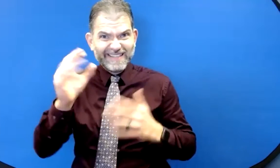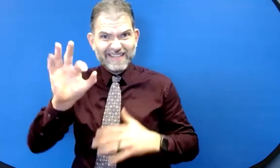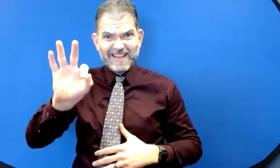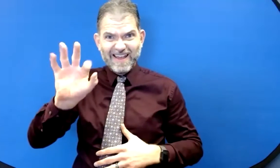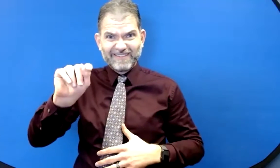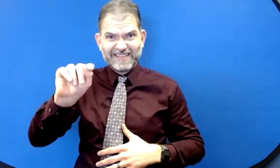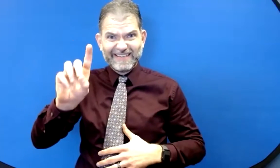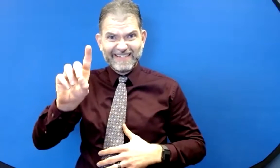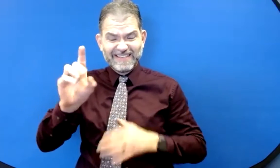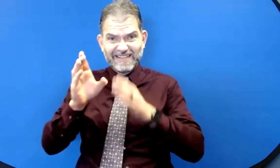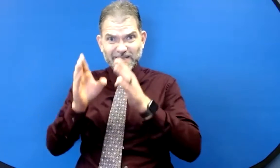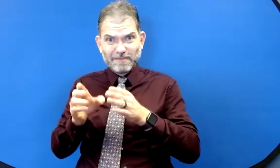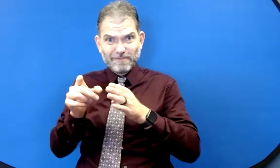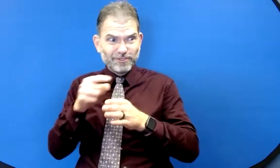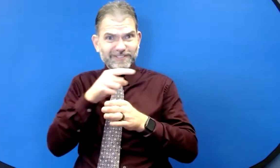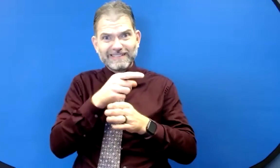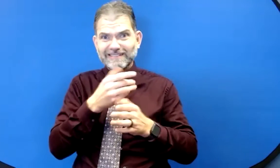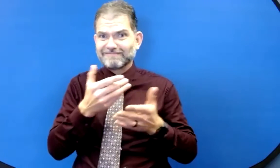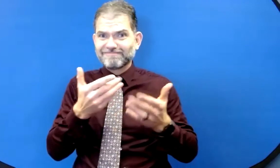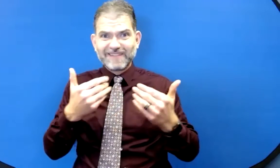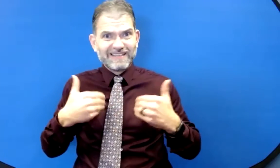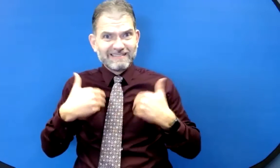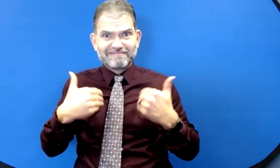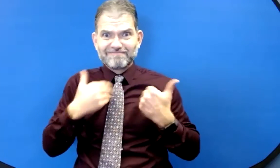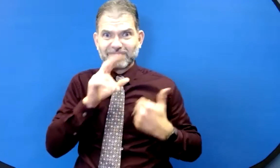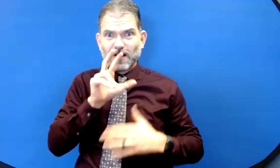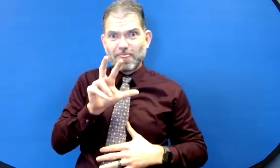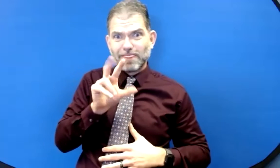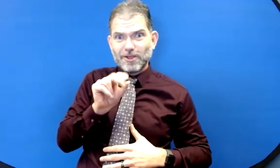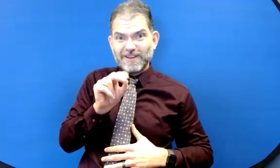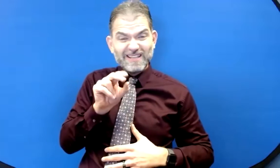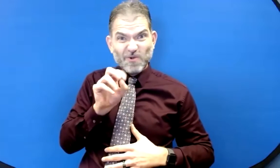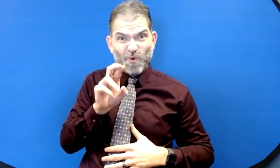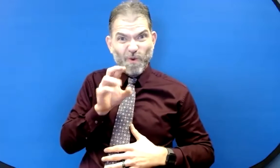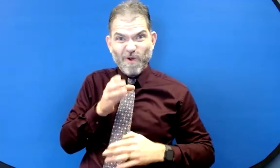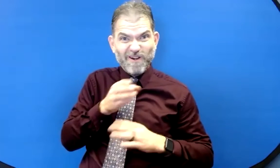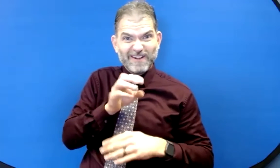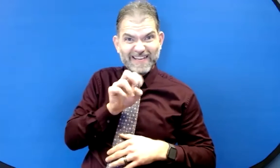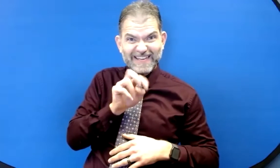ASL Interpreter: Unfortunately, there are some times where we see a person with Frontalton oral dementia as young as 30,